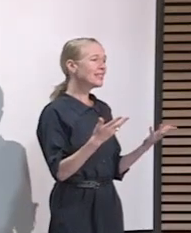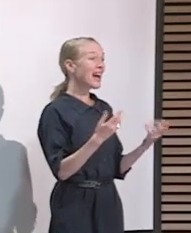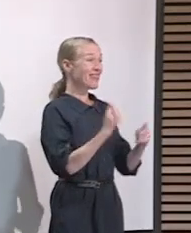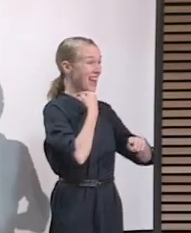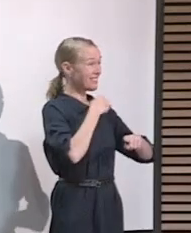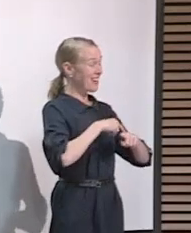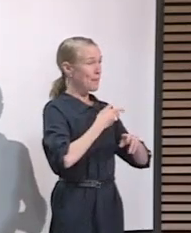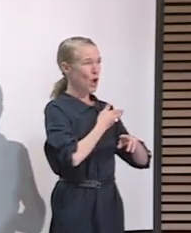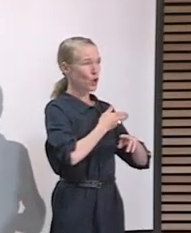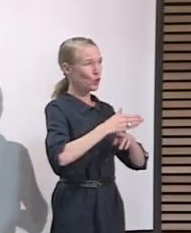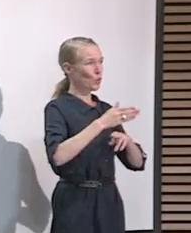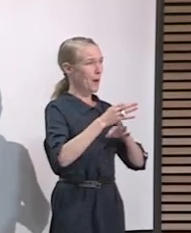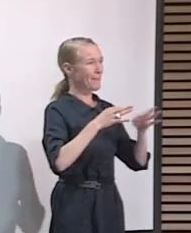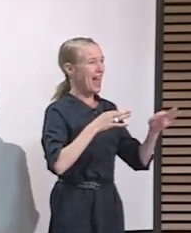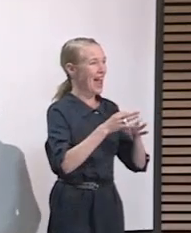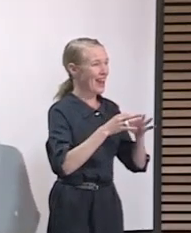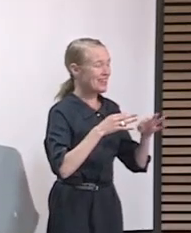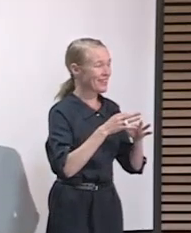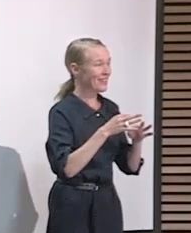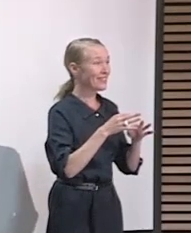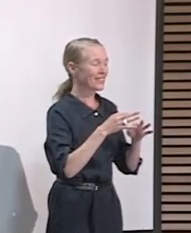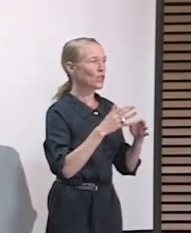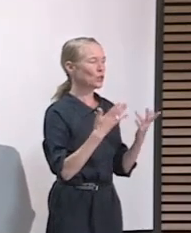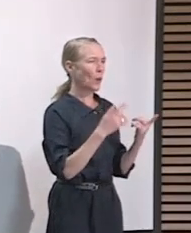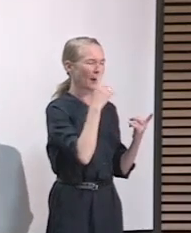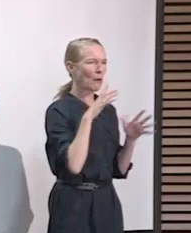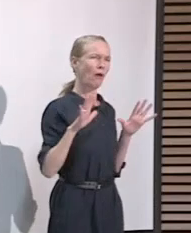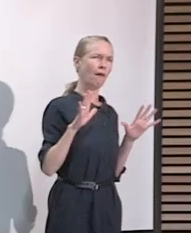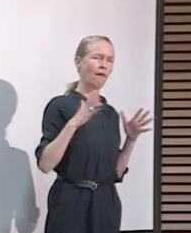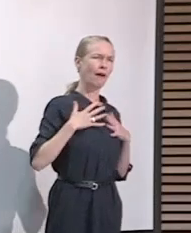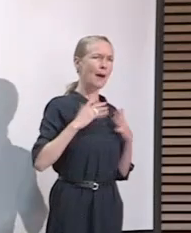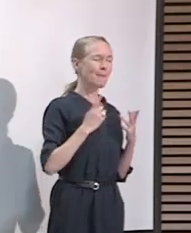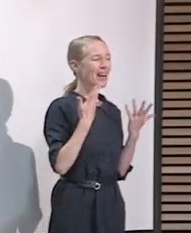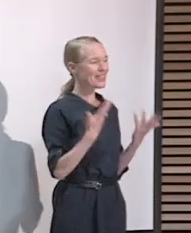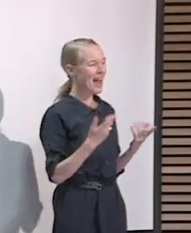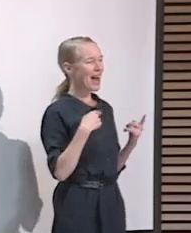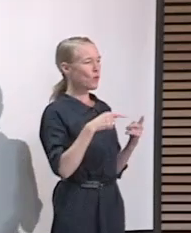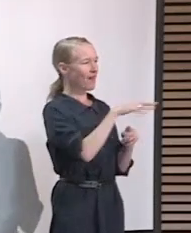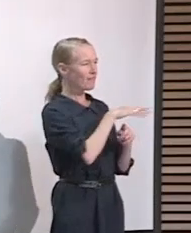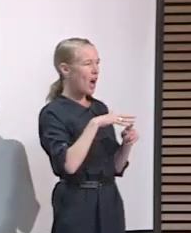hasn't - I think because it was a flu thing and early on, but actually all the whanau